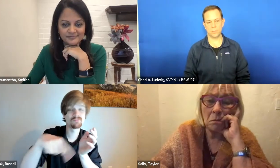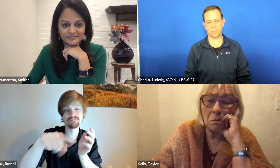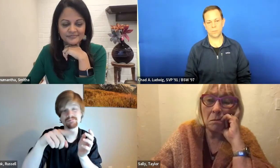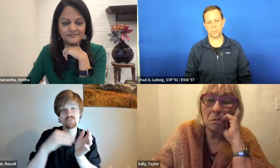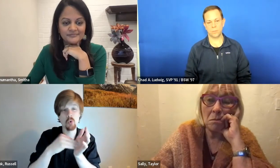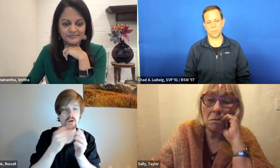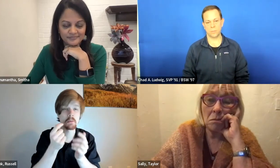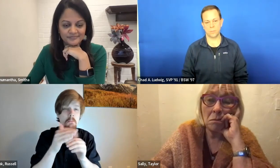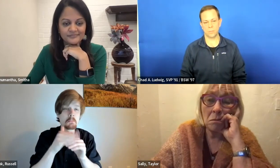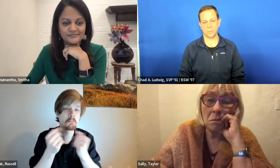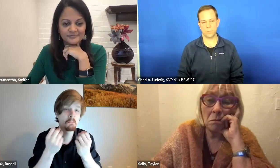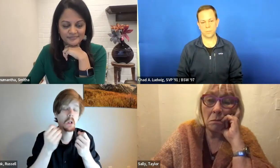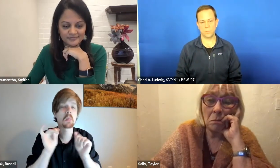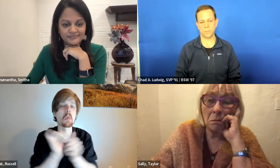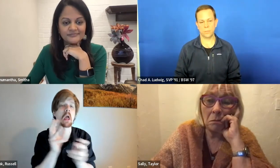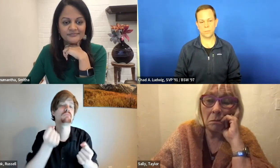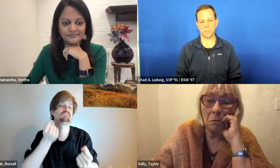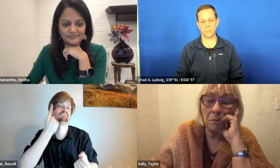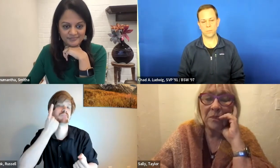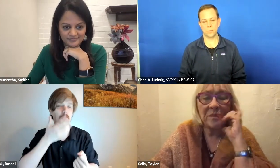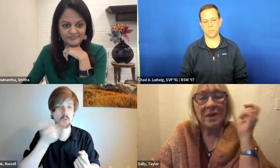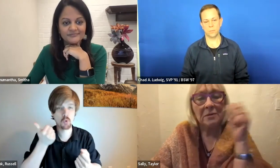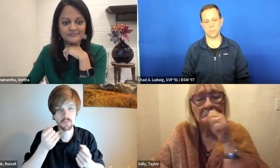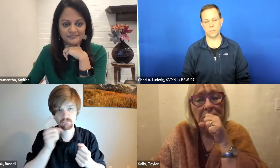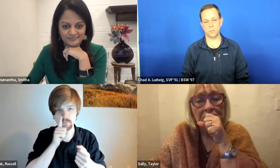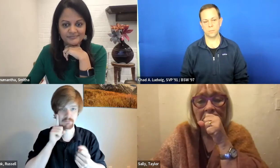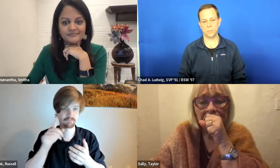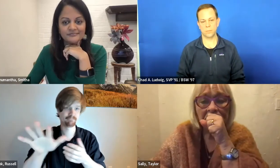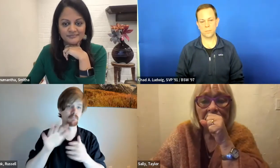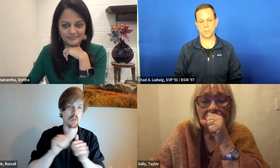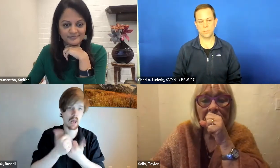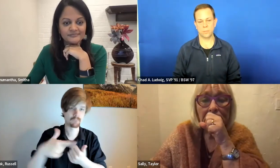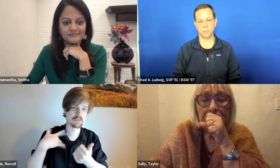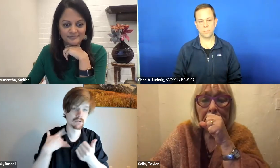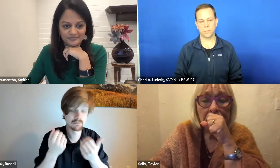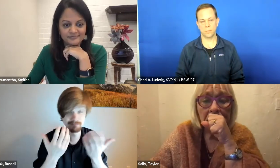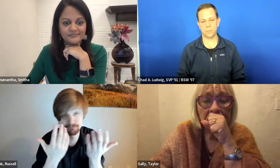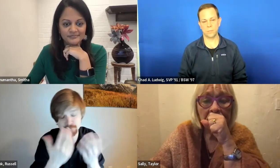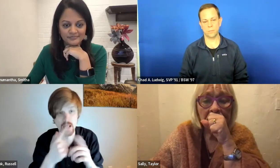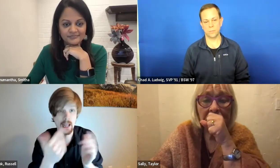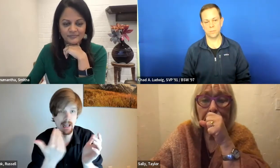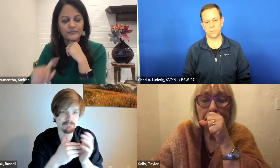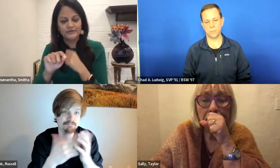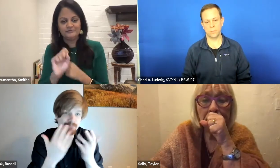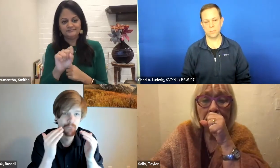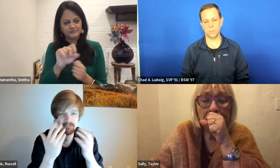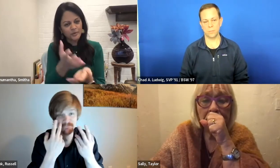I think it's also important for providers, doctors, and nurses to take some ASL classes just so they can have a little bit more understanding